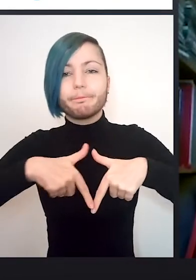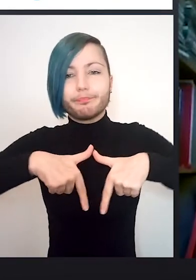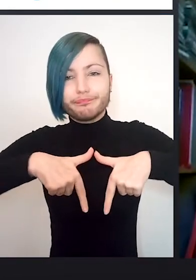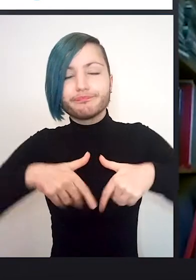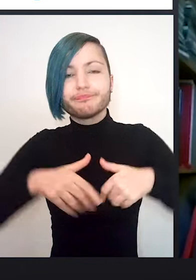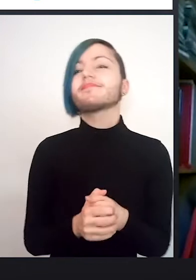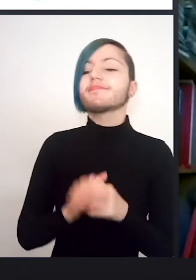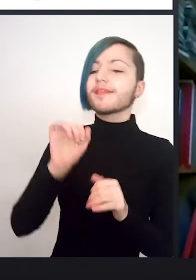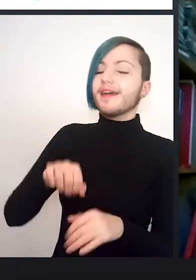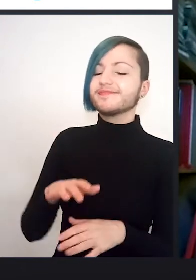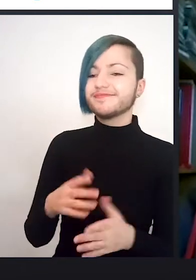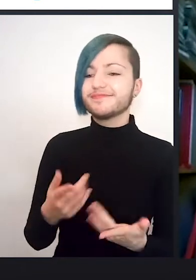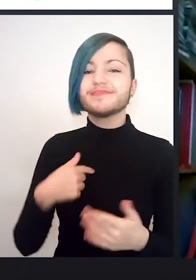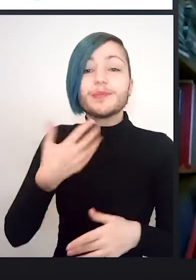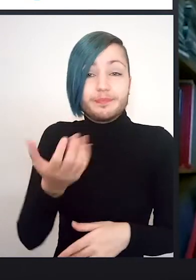Episiotomy! there we go. I had one of those.